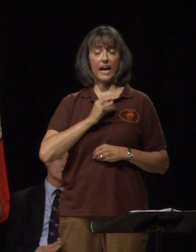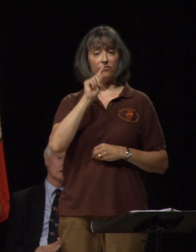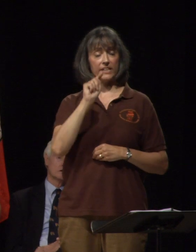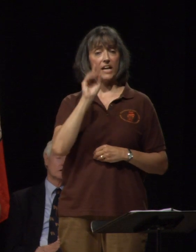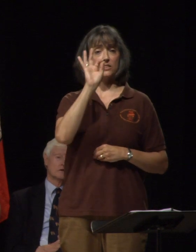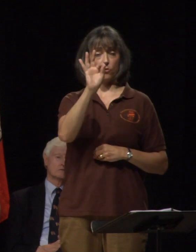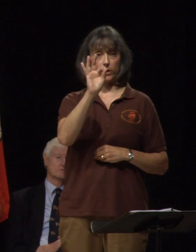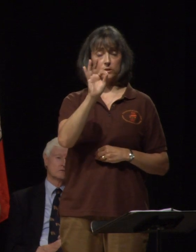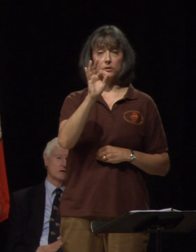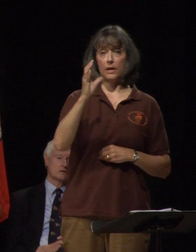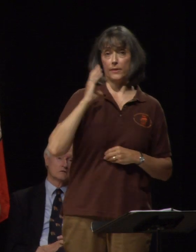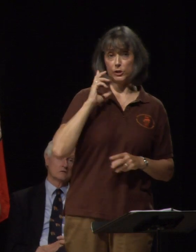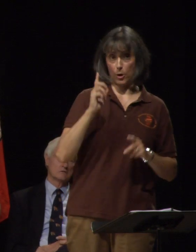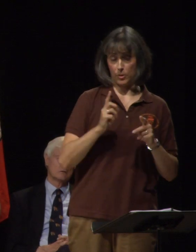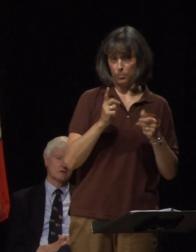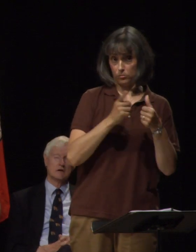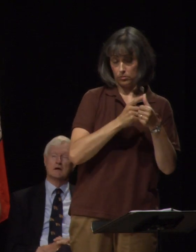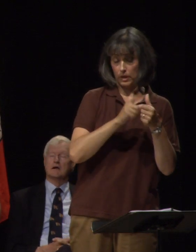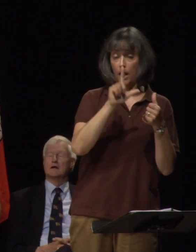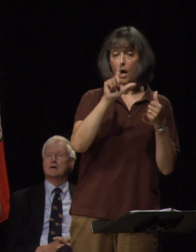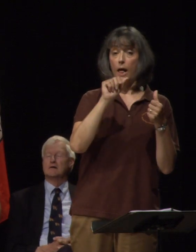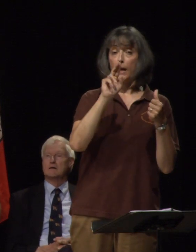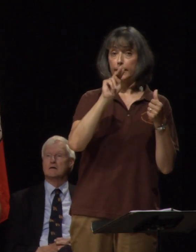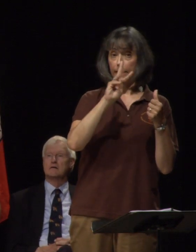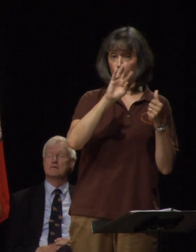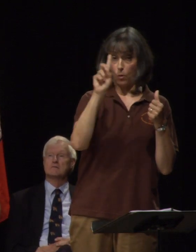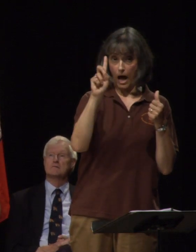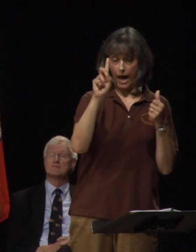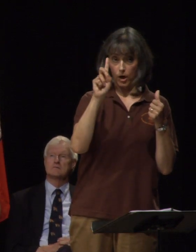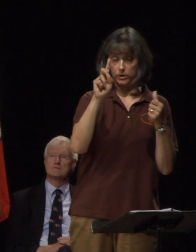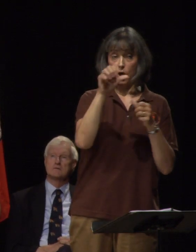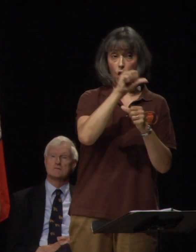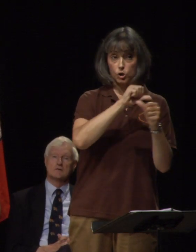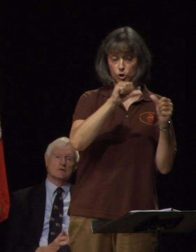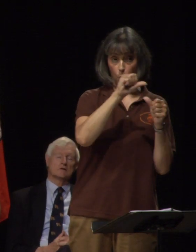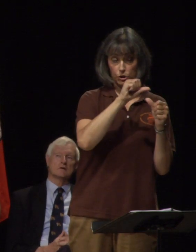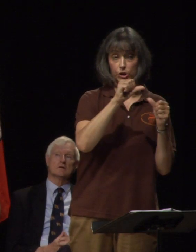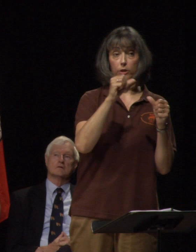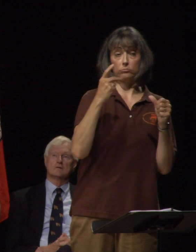ASSOCIATE PROVOST FOR FACULTY DEVELOPMENT, AND MAUREEN VALENTINE, ASSOCIATE DEAN IN